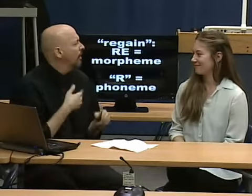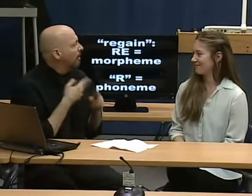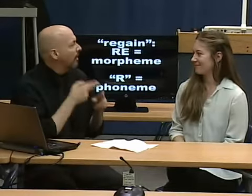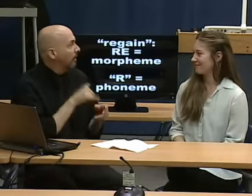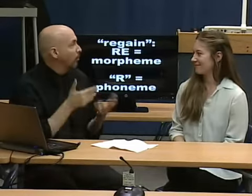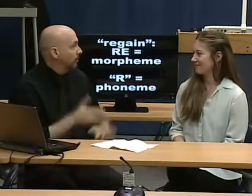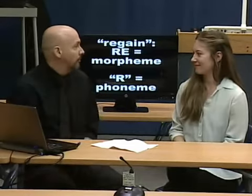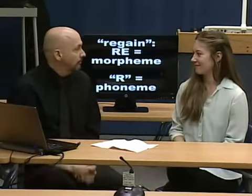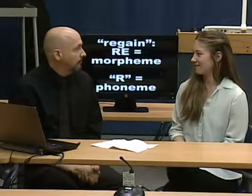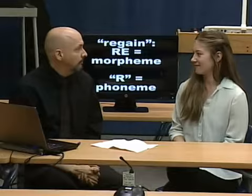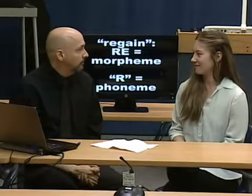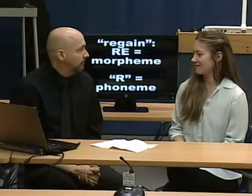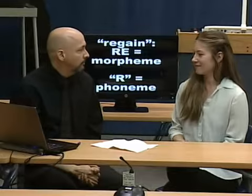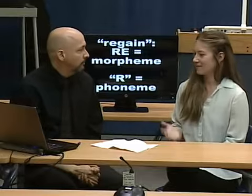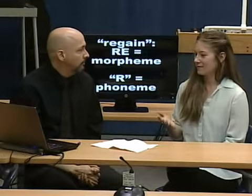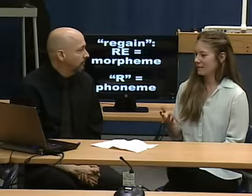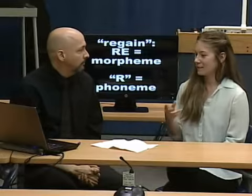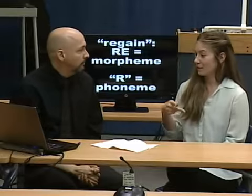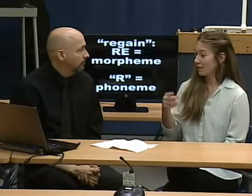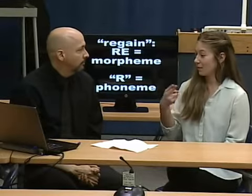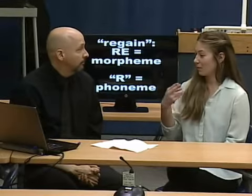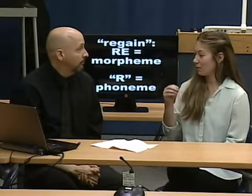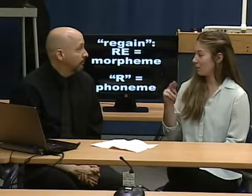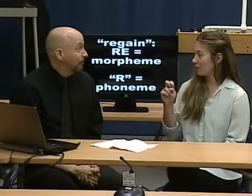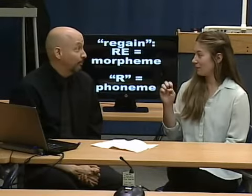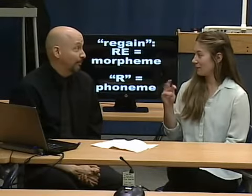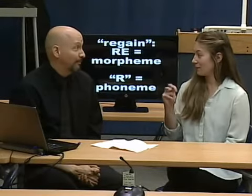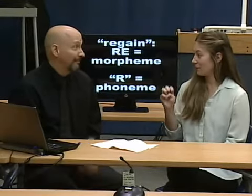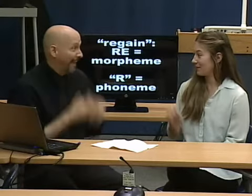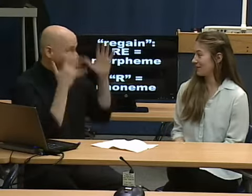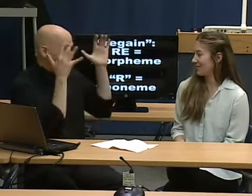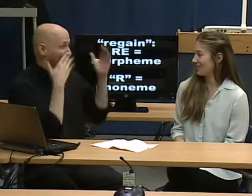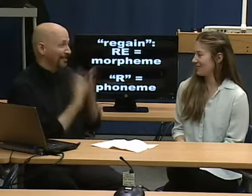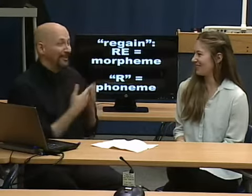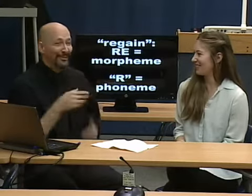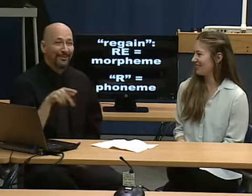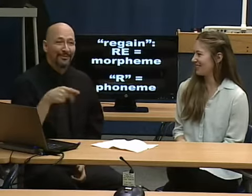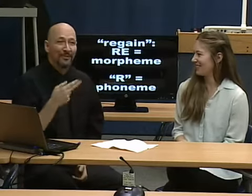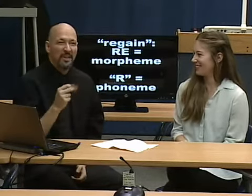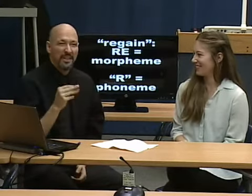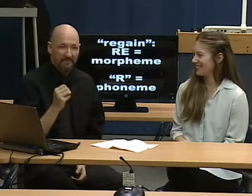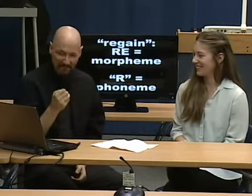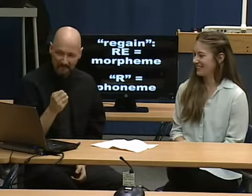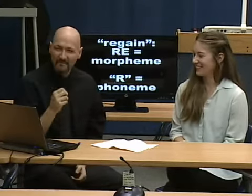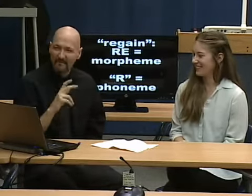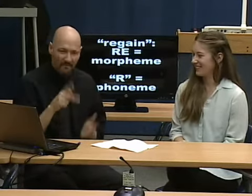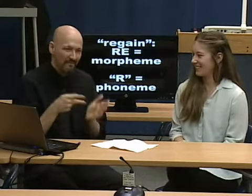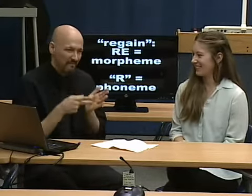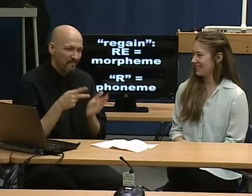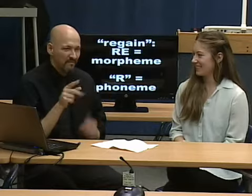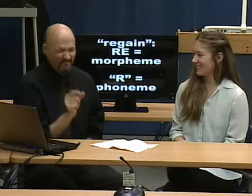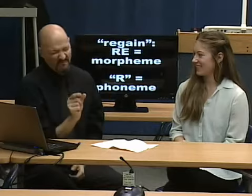What do we call that? P-H-O-N-E-M-E Hurray! Good! P-H-O-N-E-M-E A little piece.